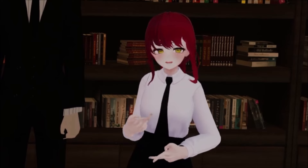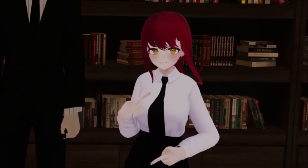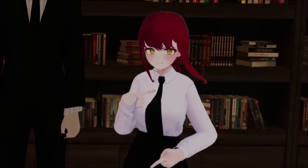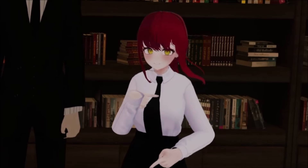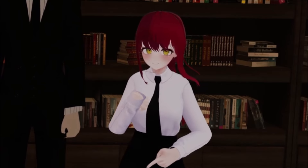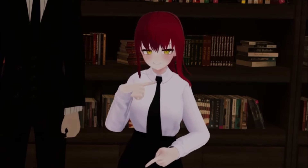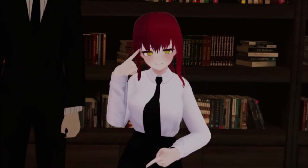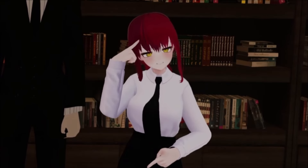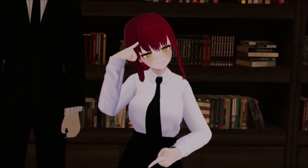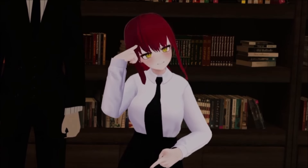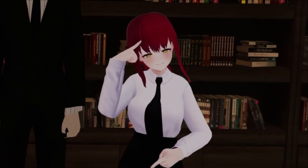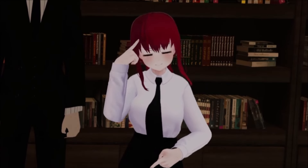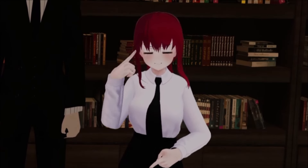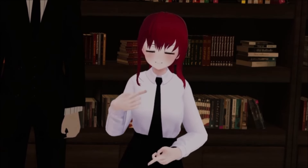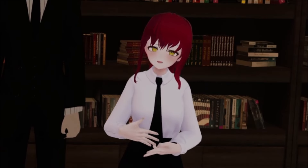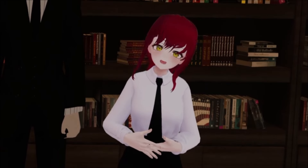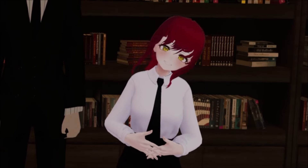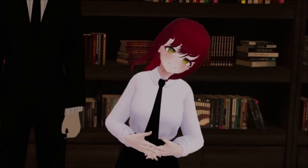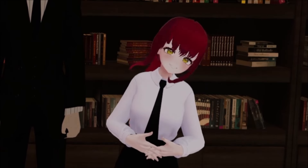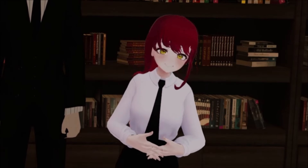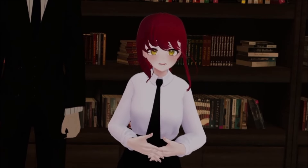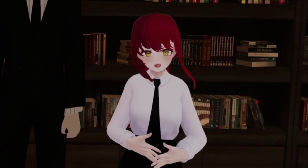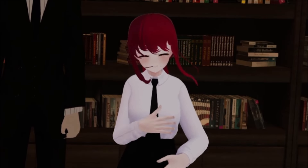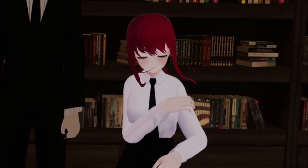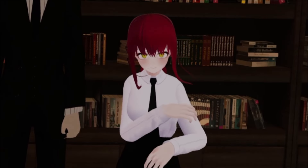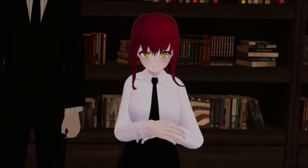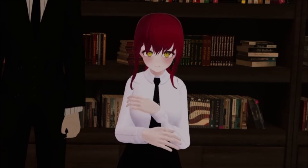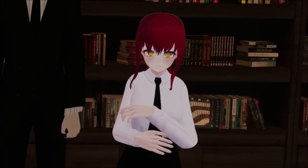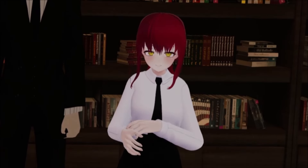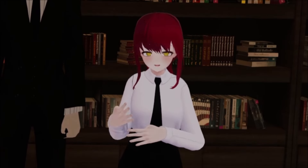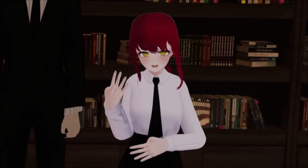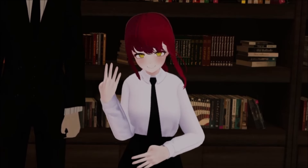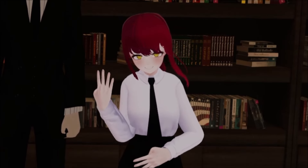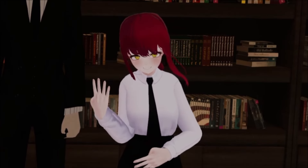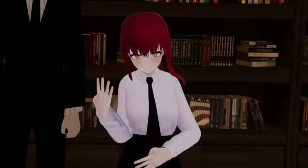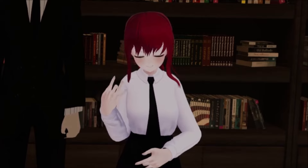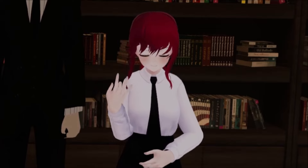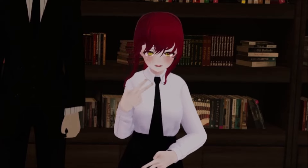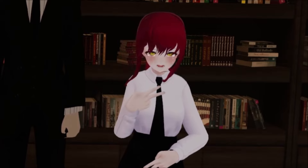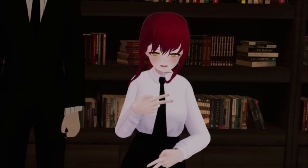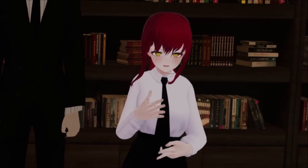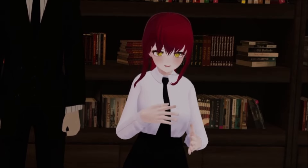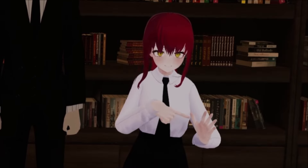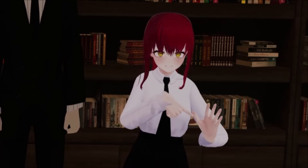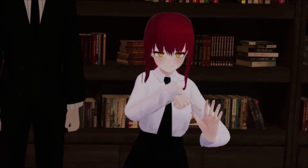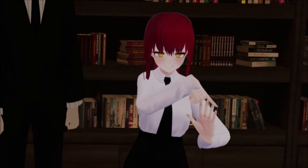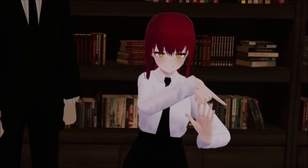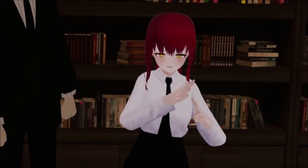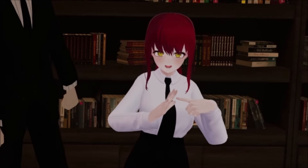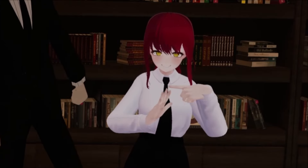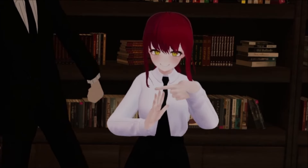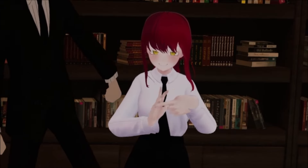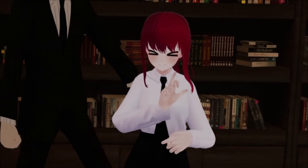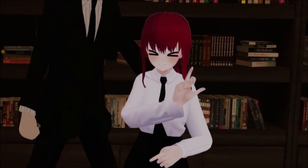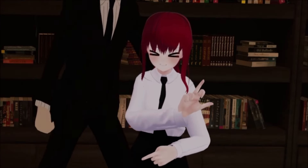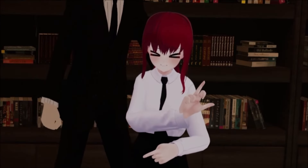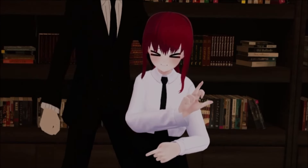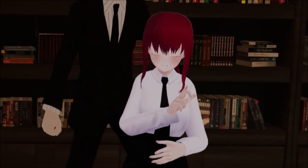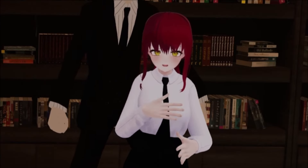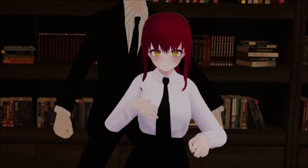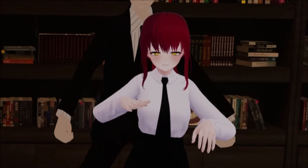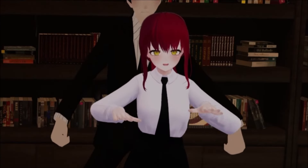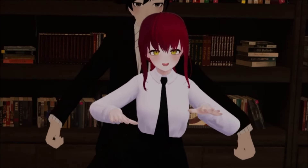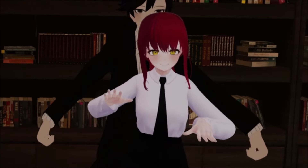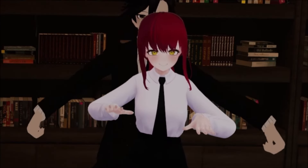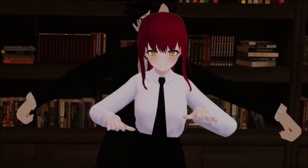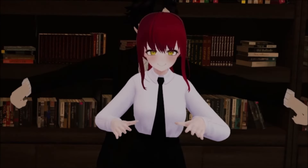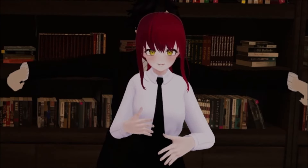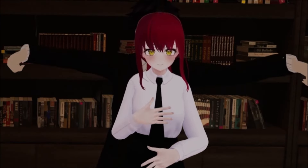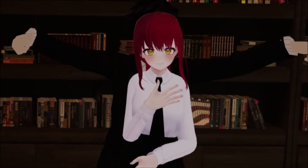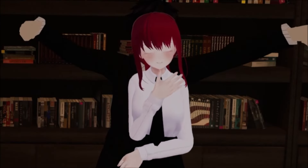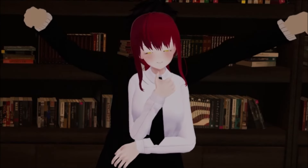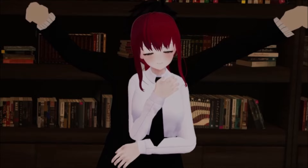(Korean Sign Language) 4 arms and 12 fingers, hmm...